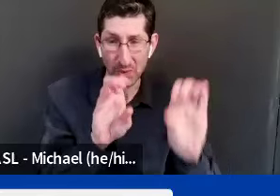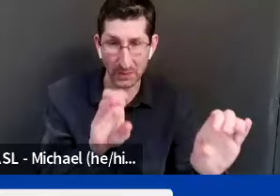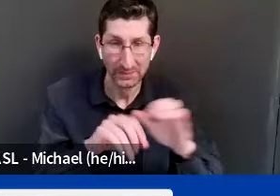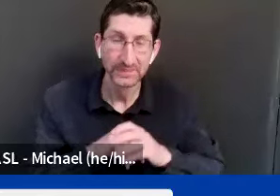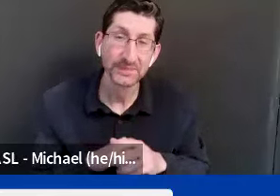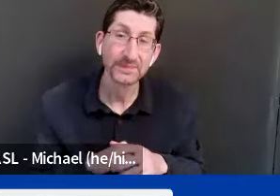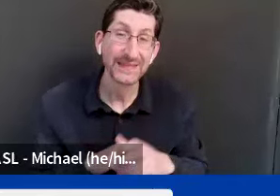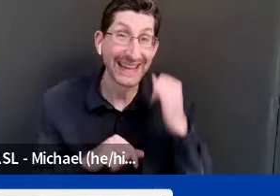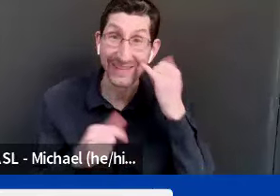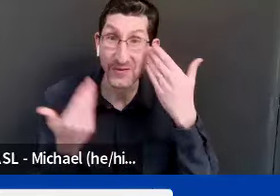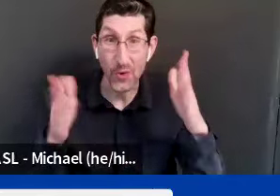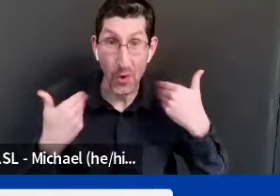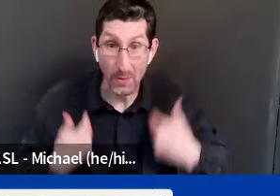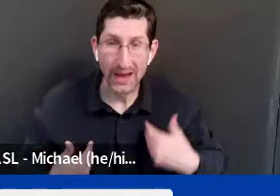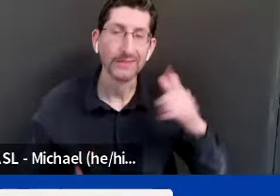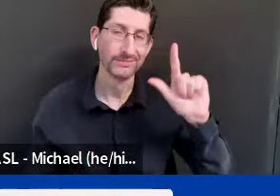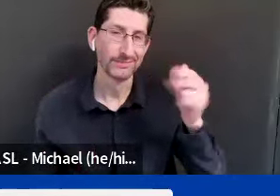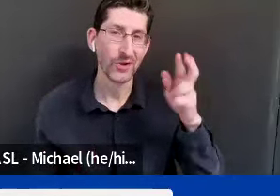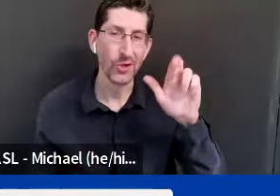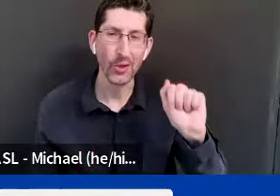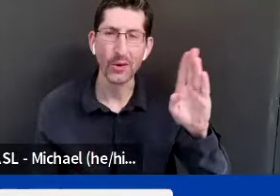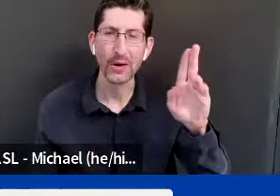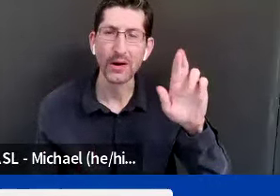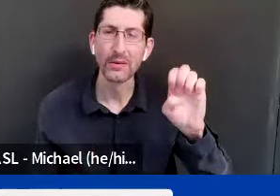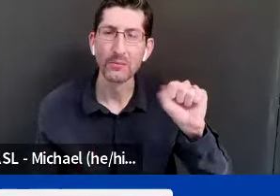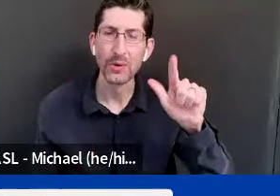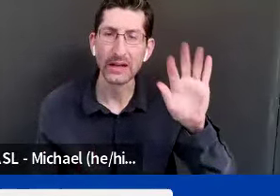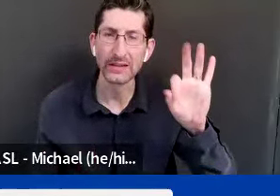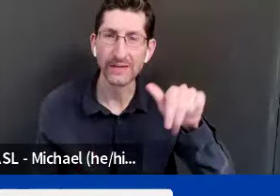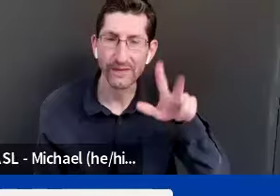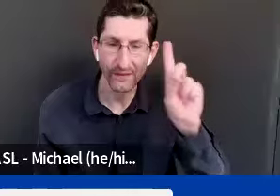SHARE UPDATES WITH YOU VIRTUALLY.